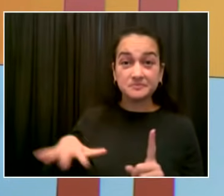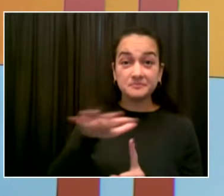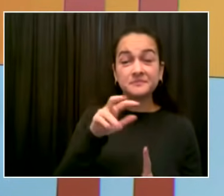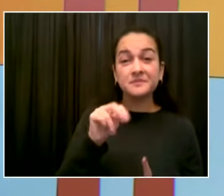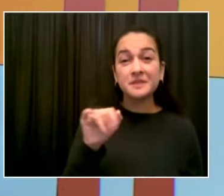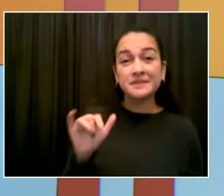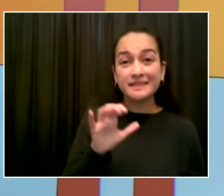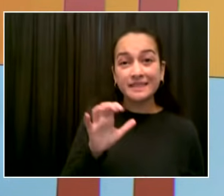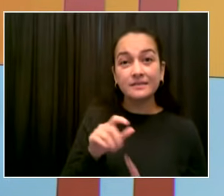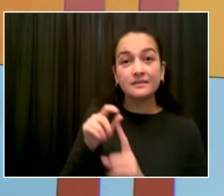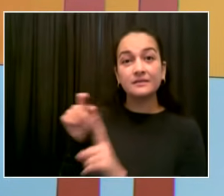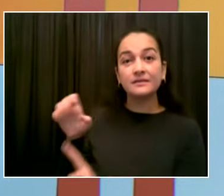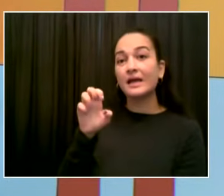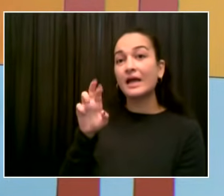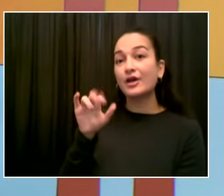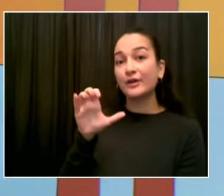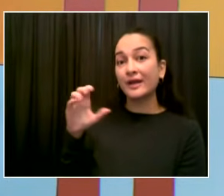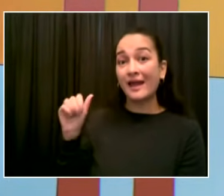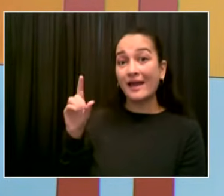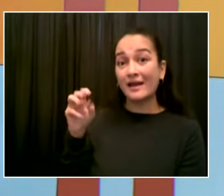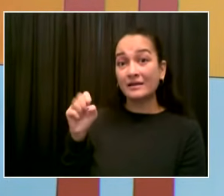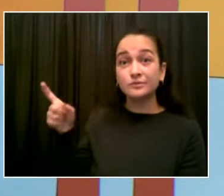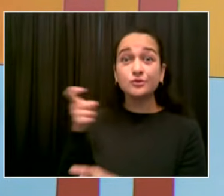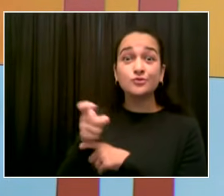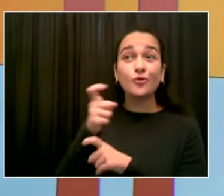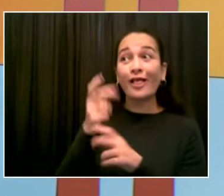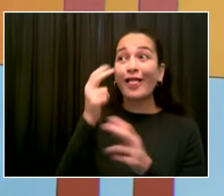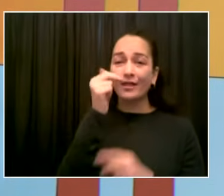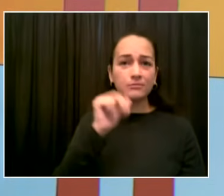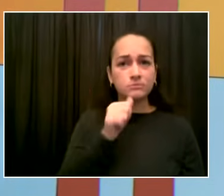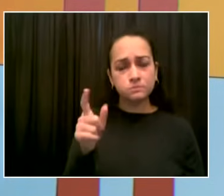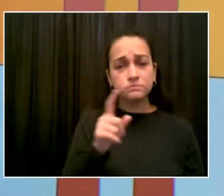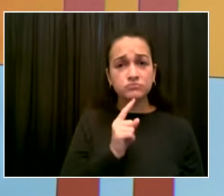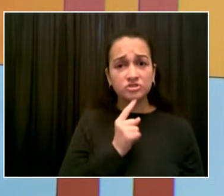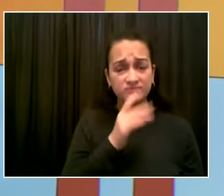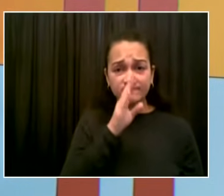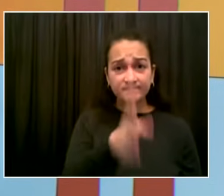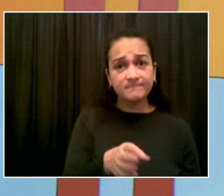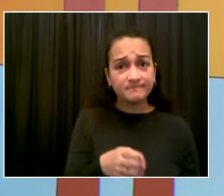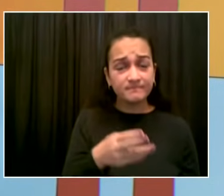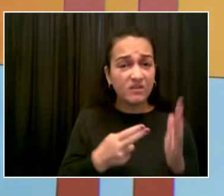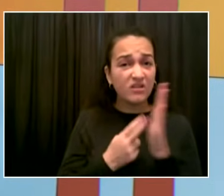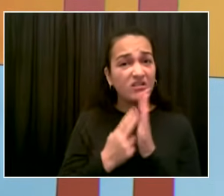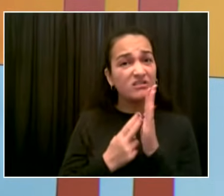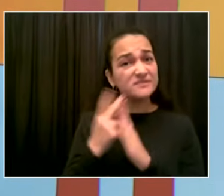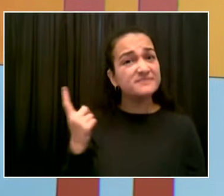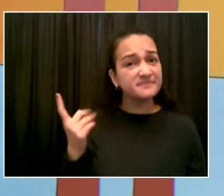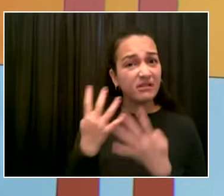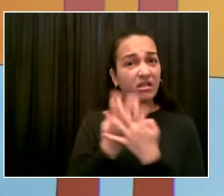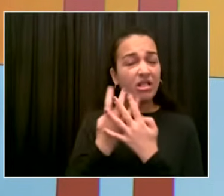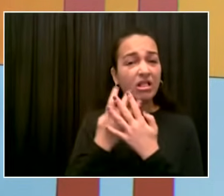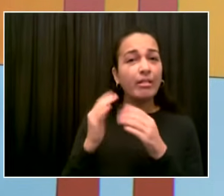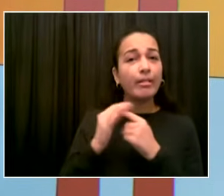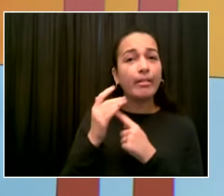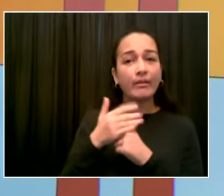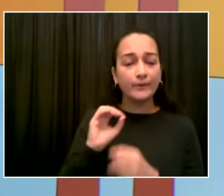I THINK HIS APPROACH IS TO BE VERY UPFRONT ABOUT THE ISSUE S. BUT WHEN YOU TALK ABOUT RECEPTION AND REALITY, WE'VE GOT